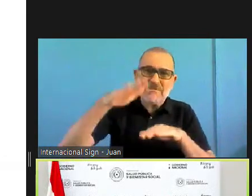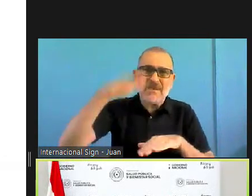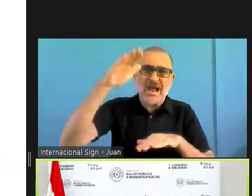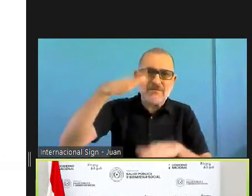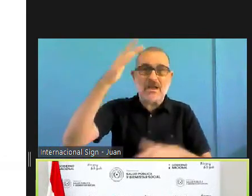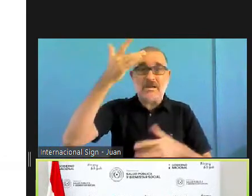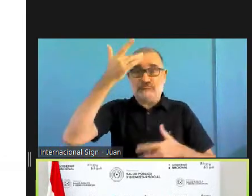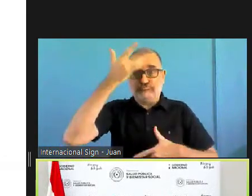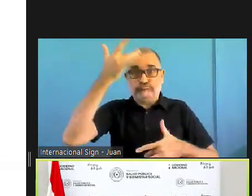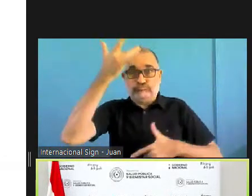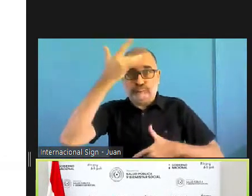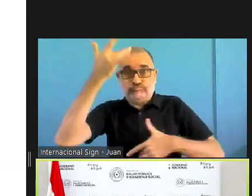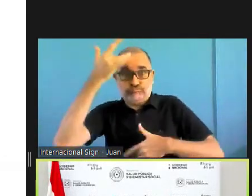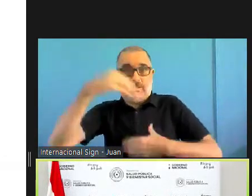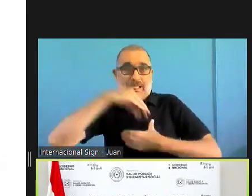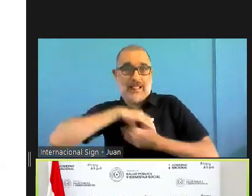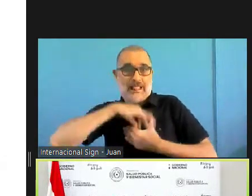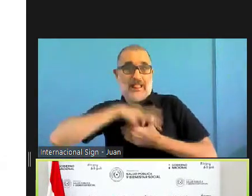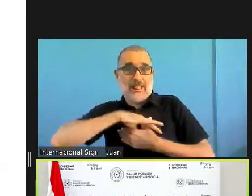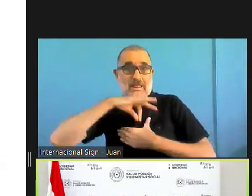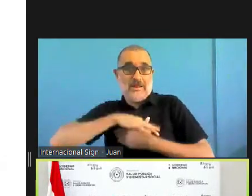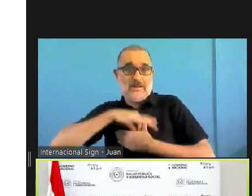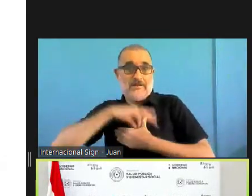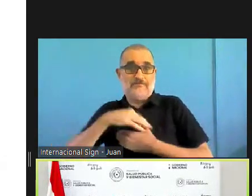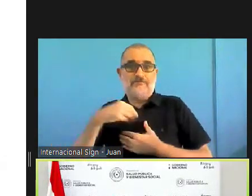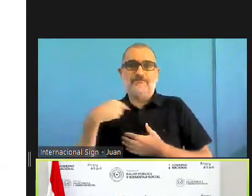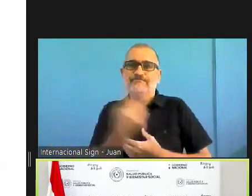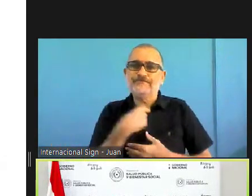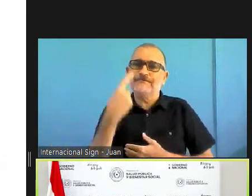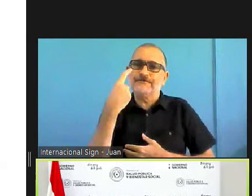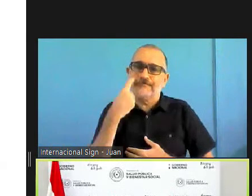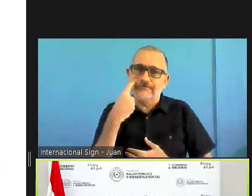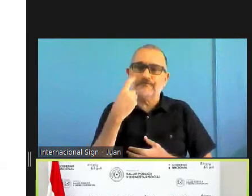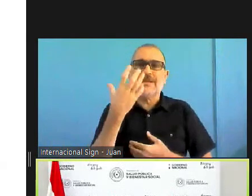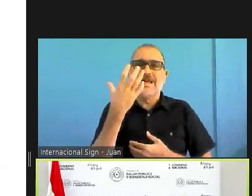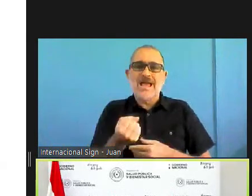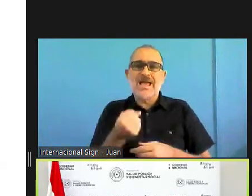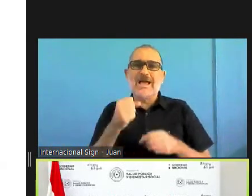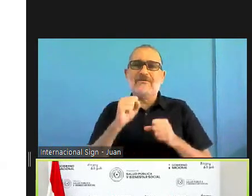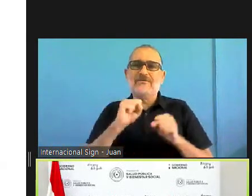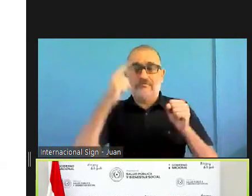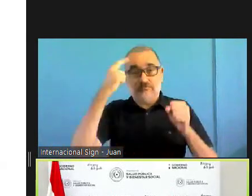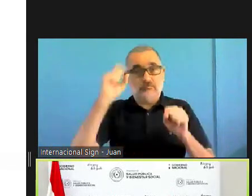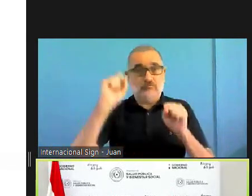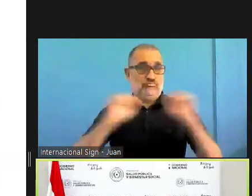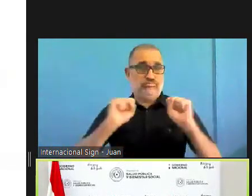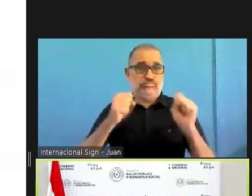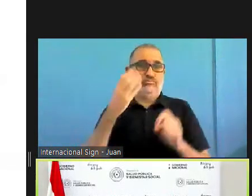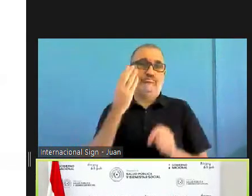And there we had to readjust our chronic care model to the situation of the pandemic.